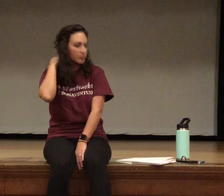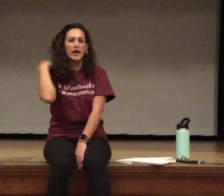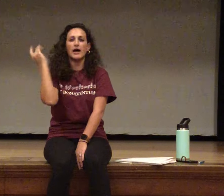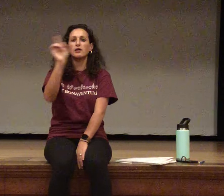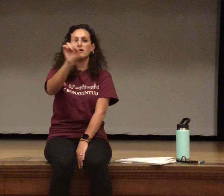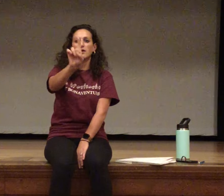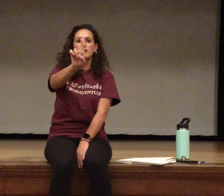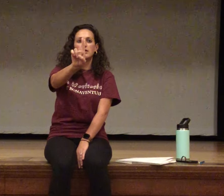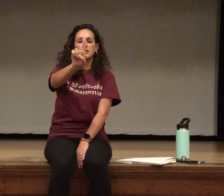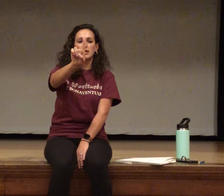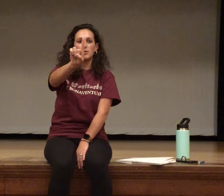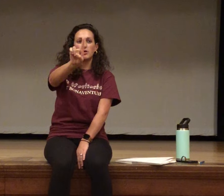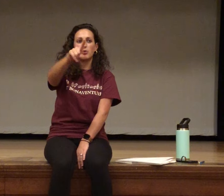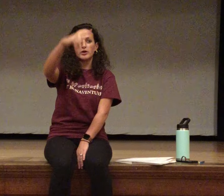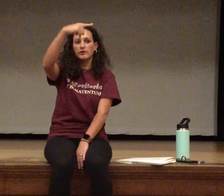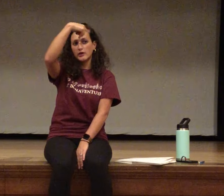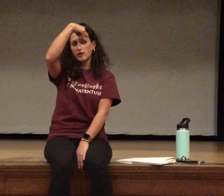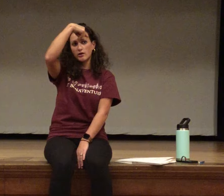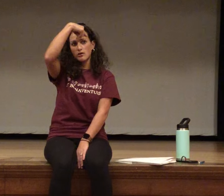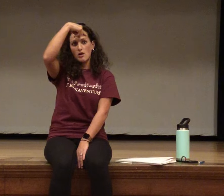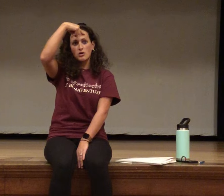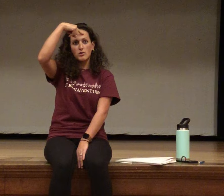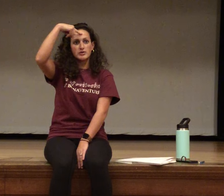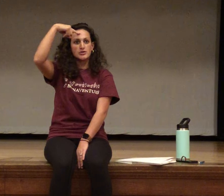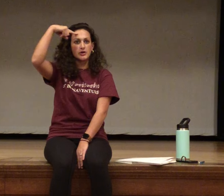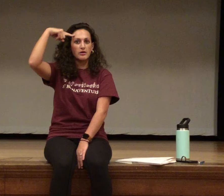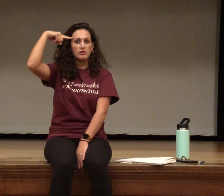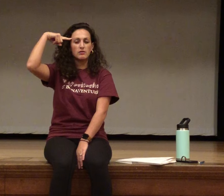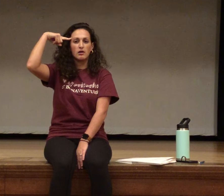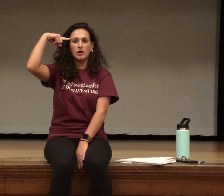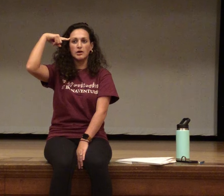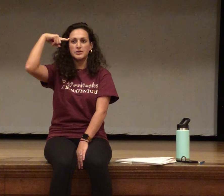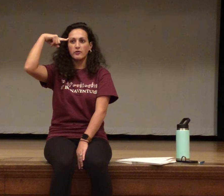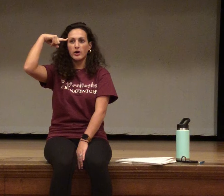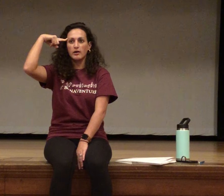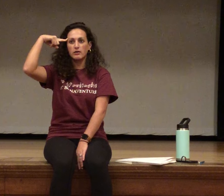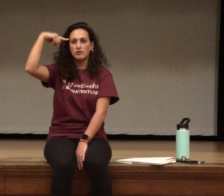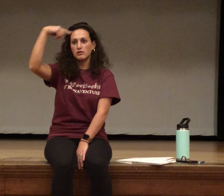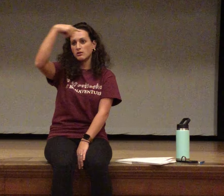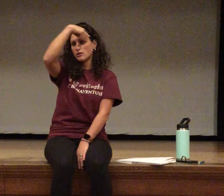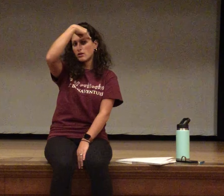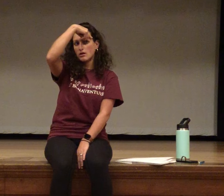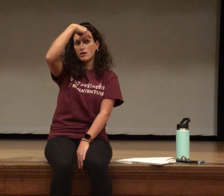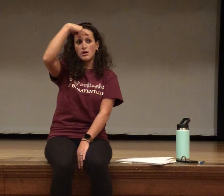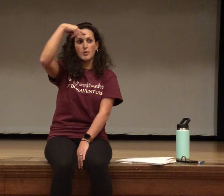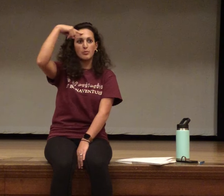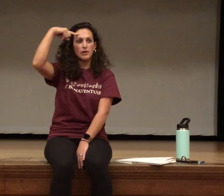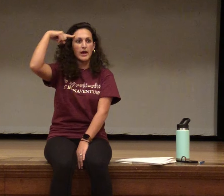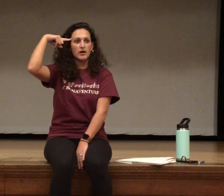um black is going to be your pointer finger going straight across your forehead black